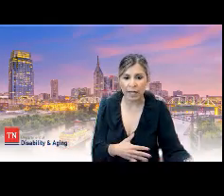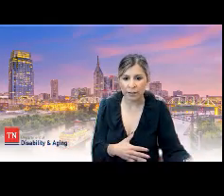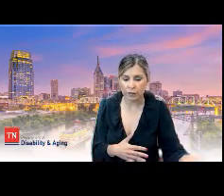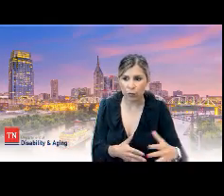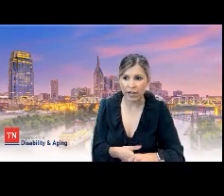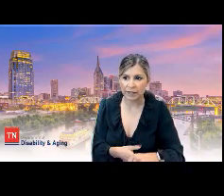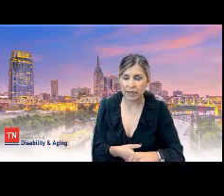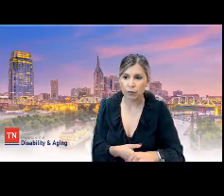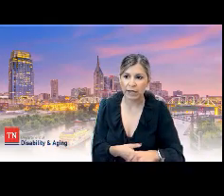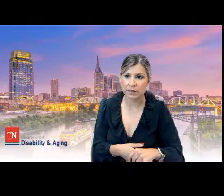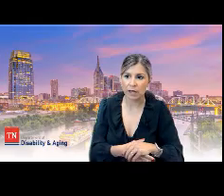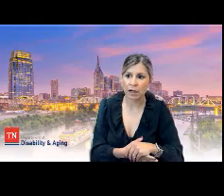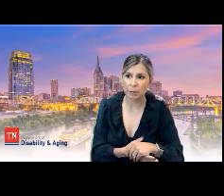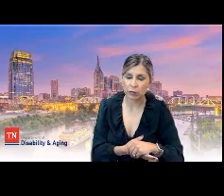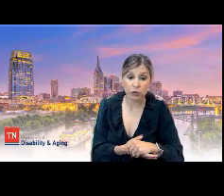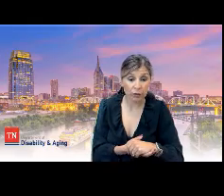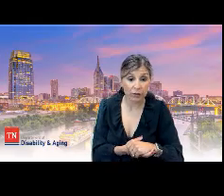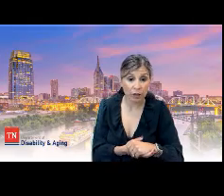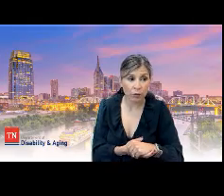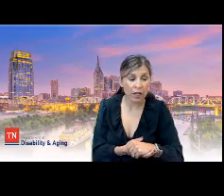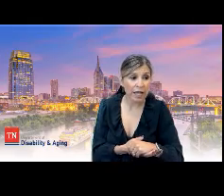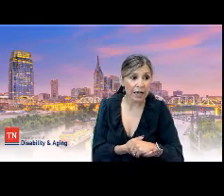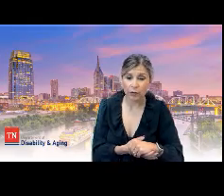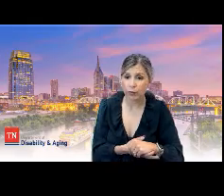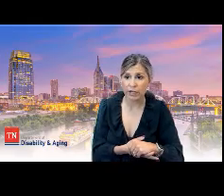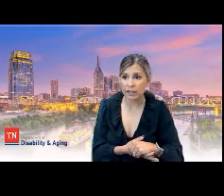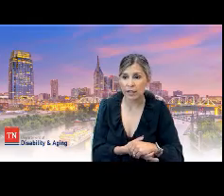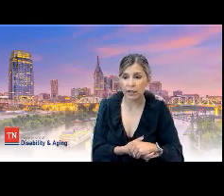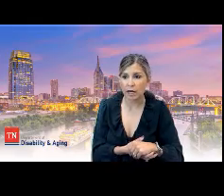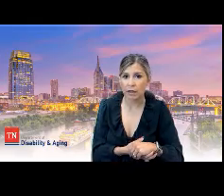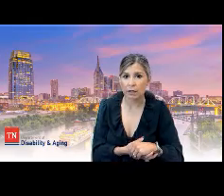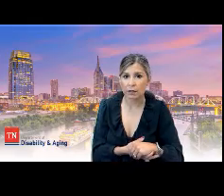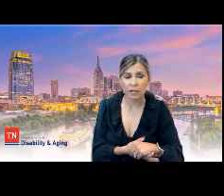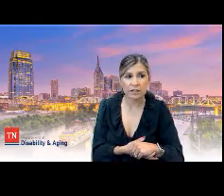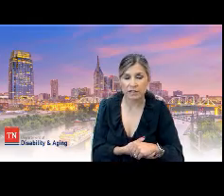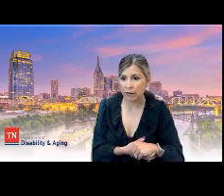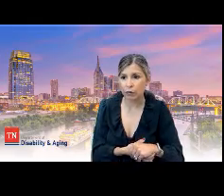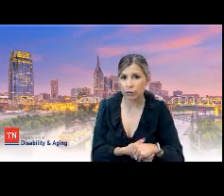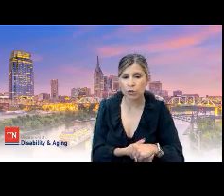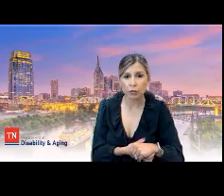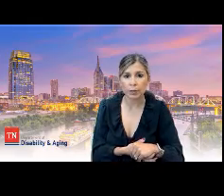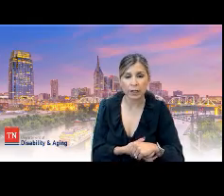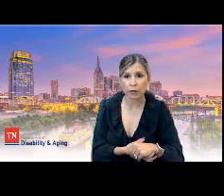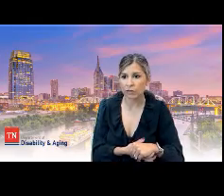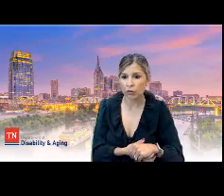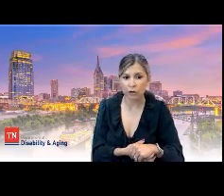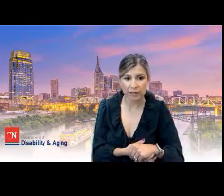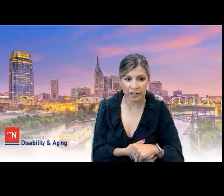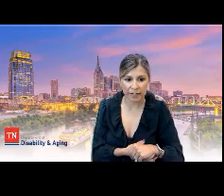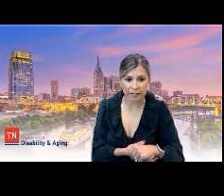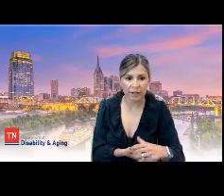And we had that grant about two years ago and it created several new playgrounds across the state.